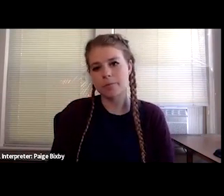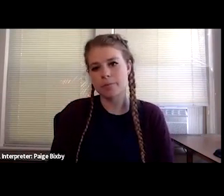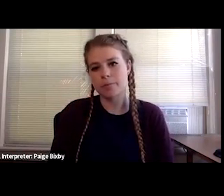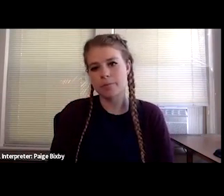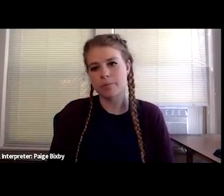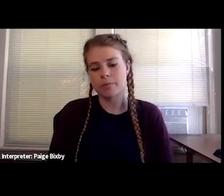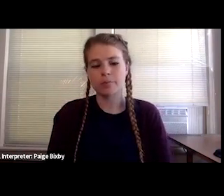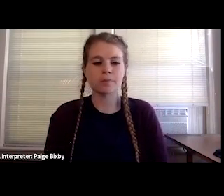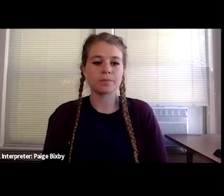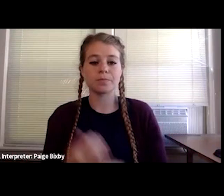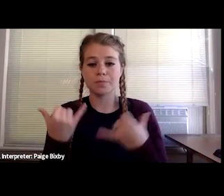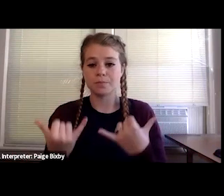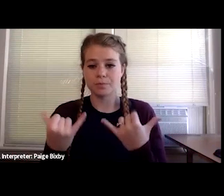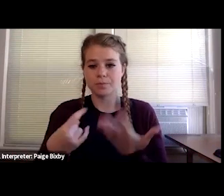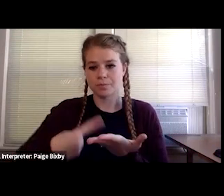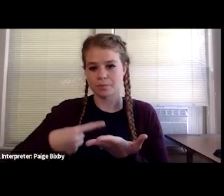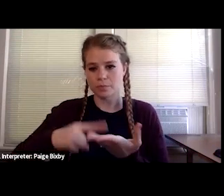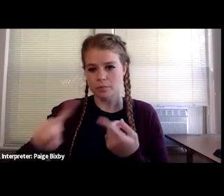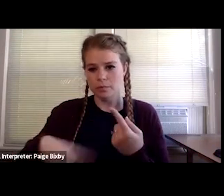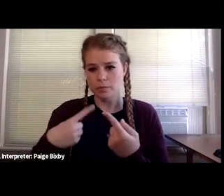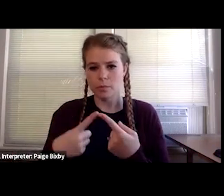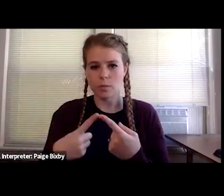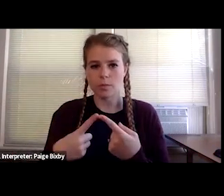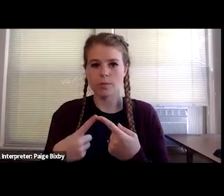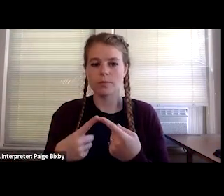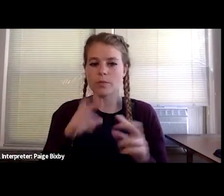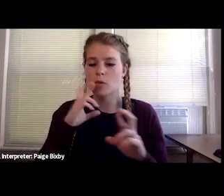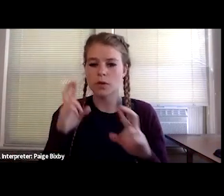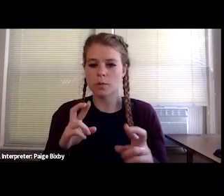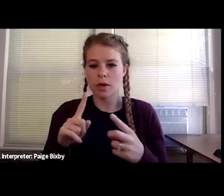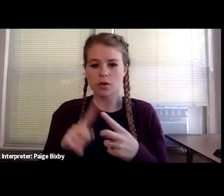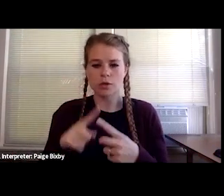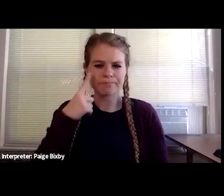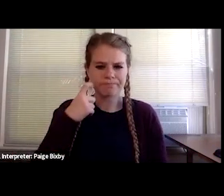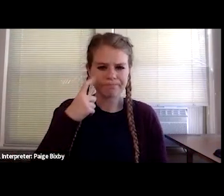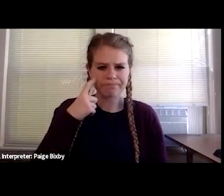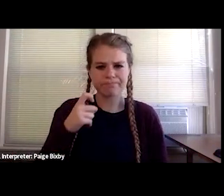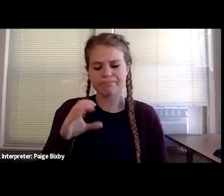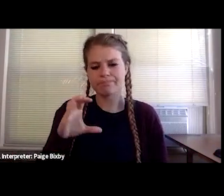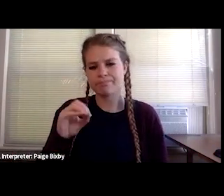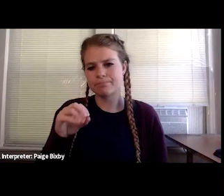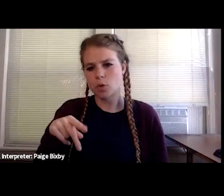So today we're gonna be talking about responding to suspected opioid overdoses